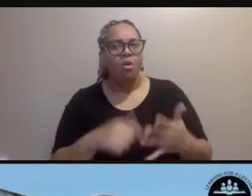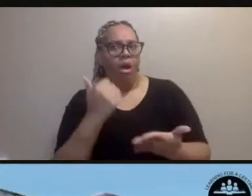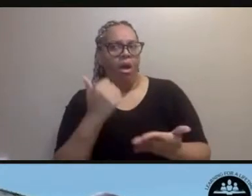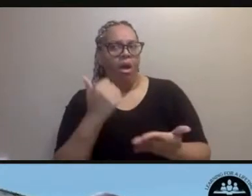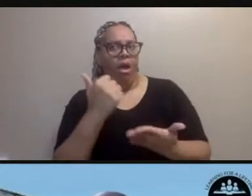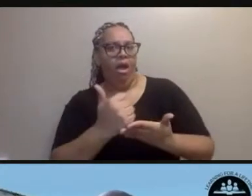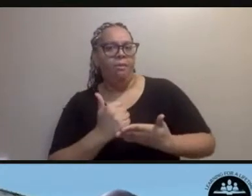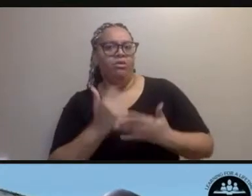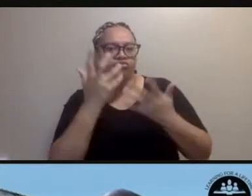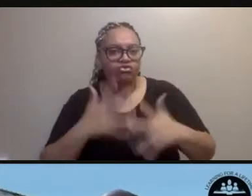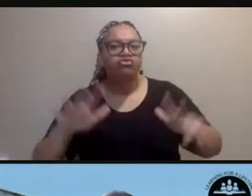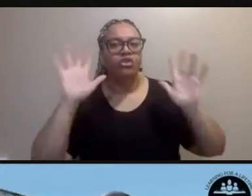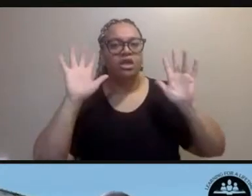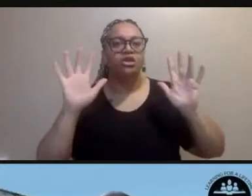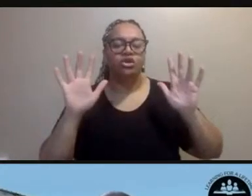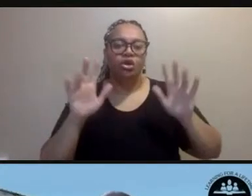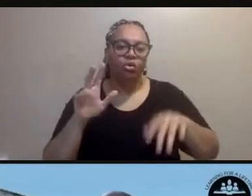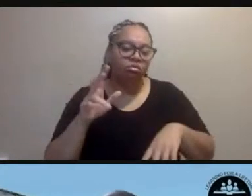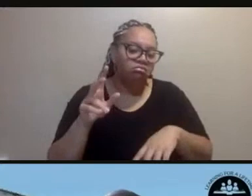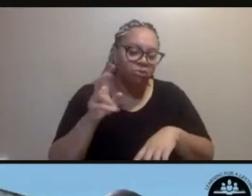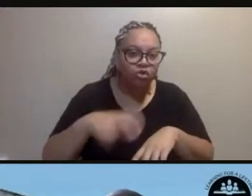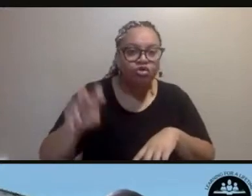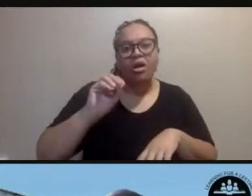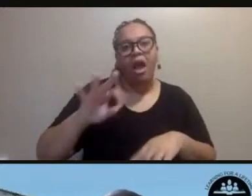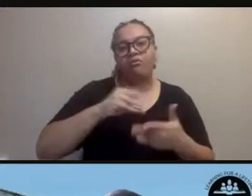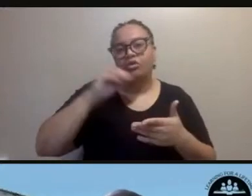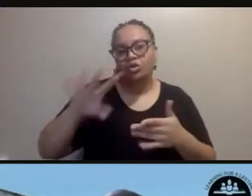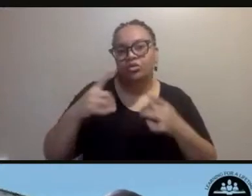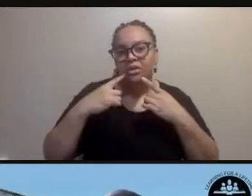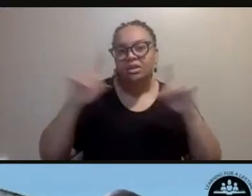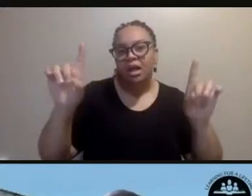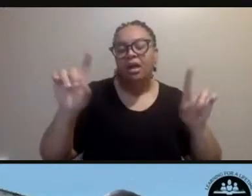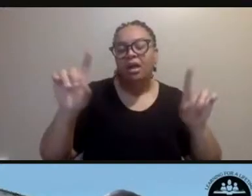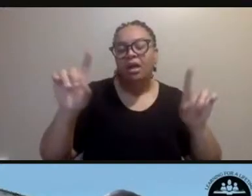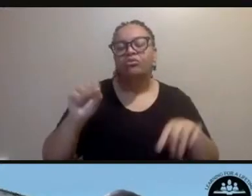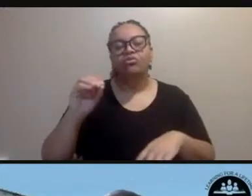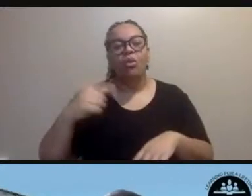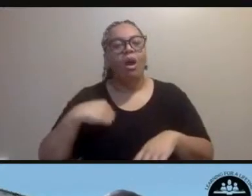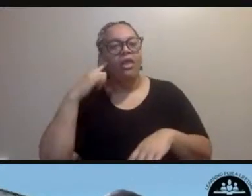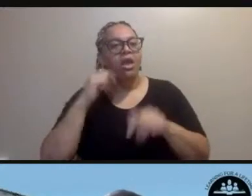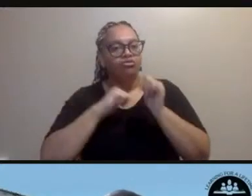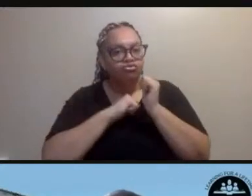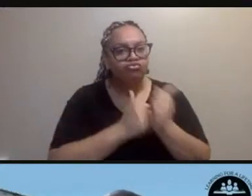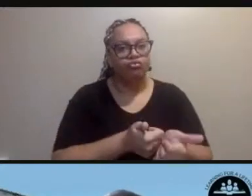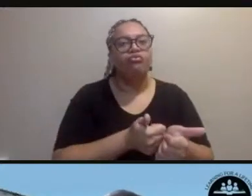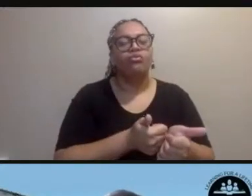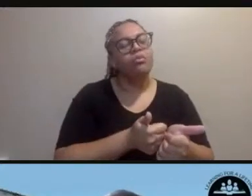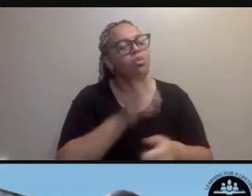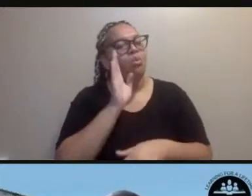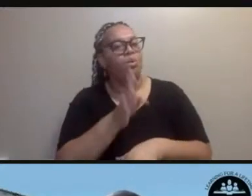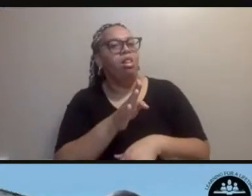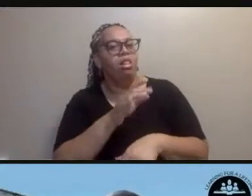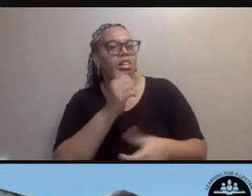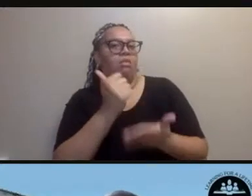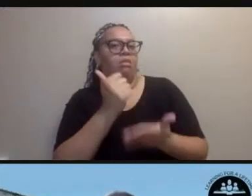THINK WHEN WE CAN DO THAT WE MAKE SURE THESE COMPONENTS WILL HELP US TO BE ABLE TO COMPLETE